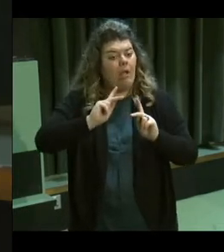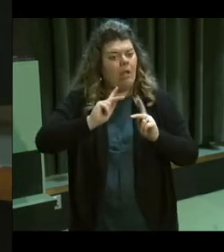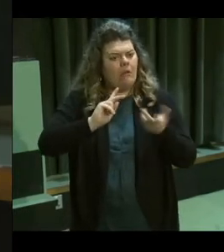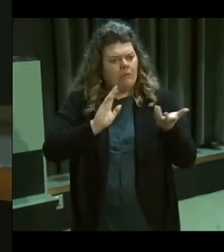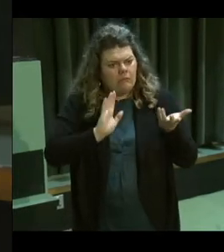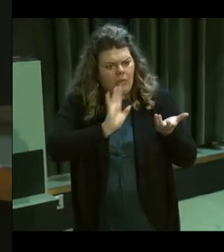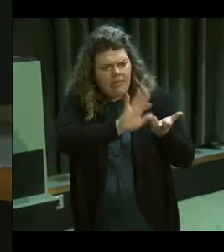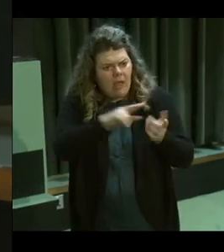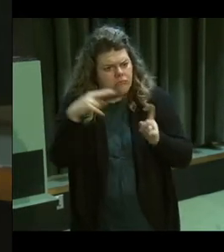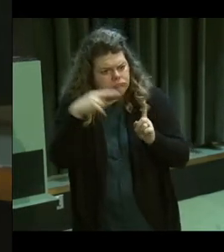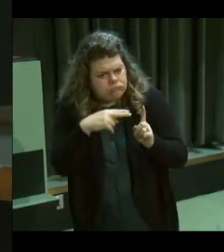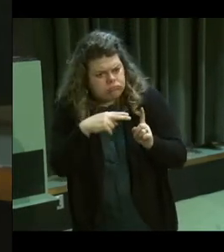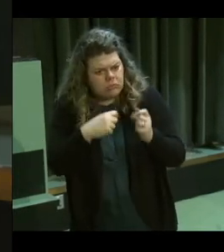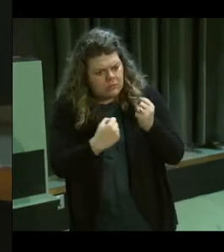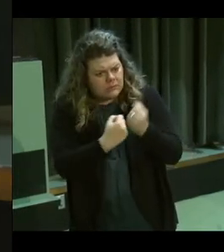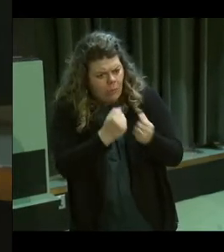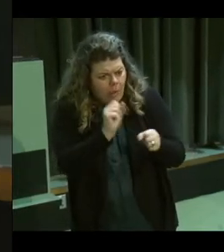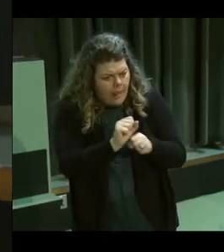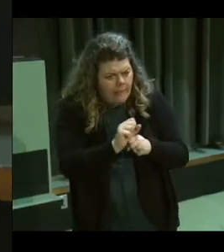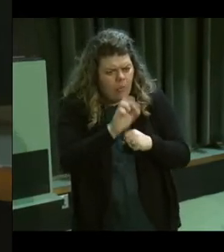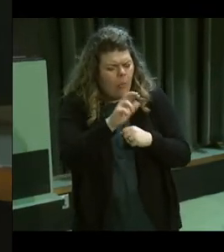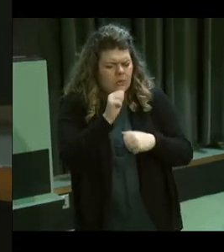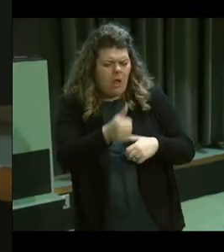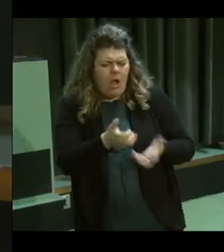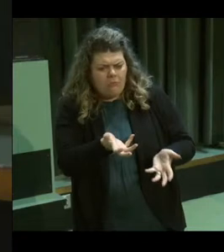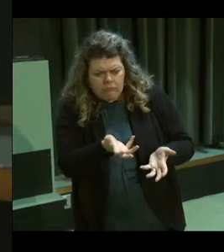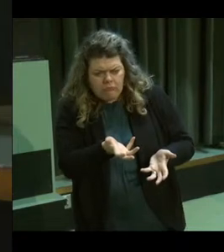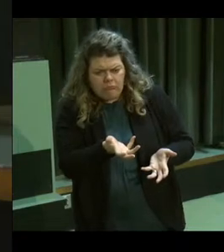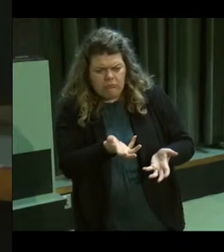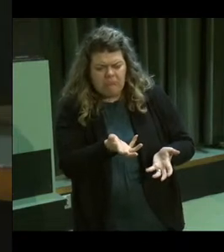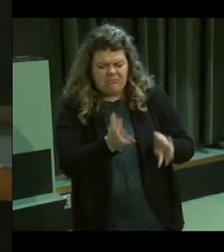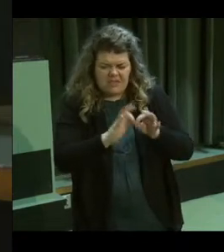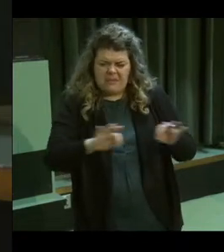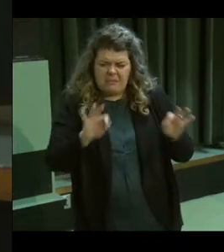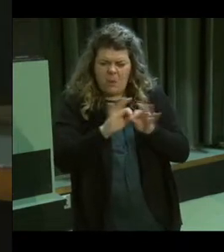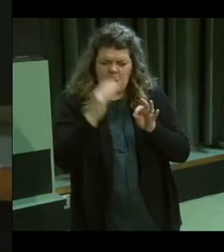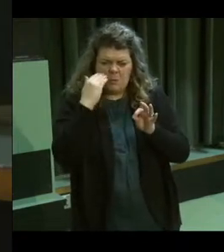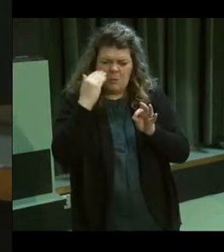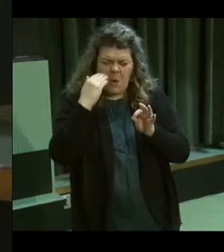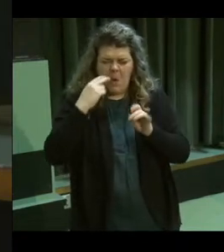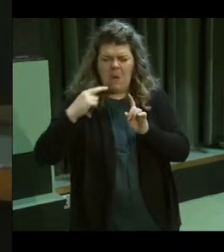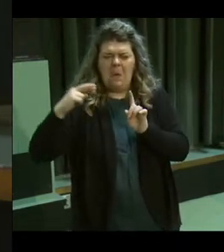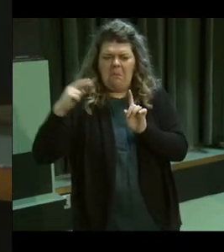stand on labor issues? Are they